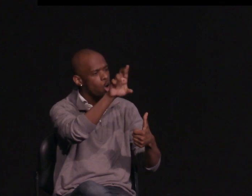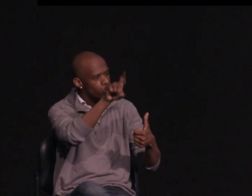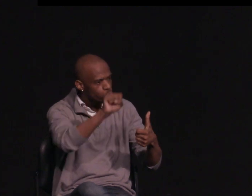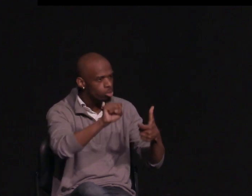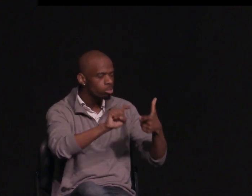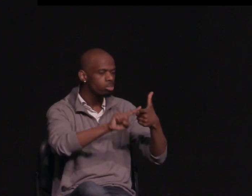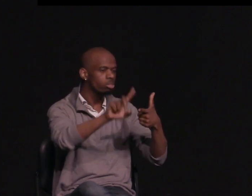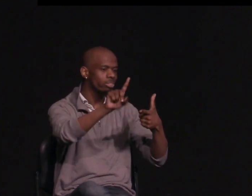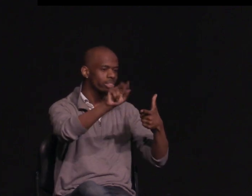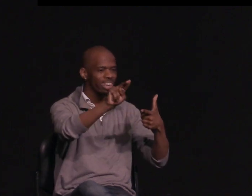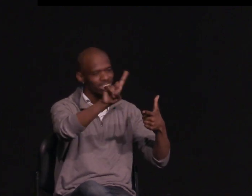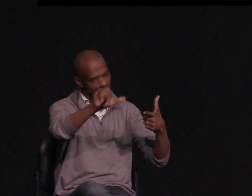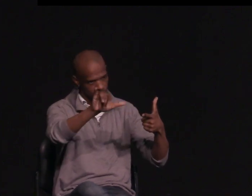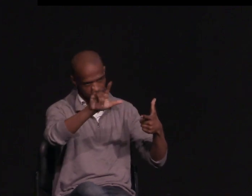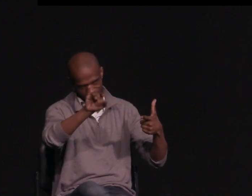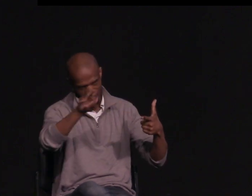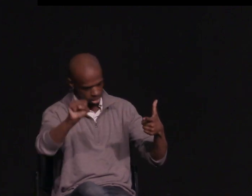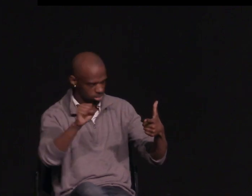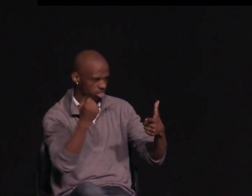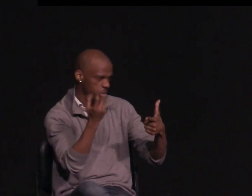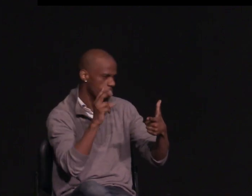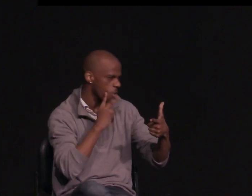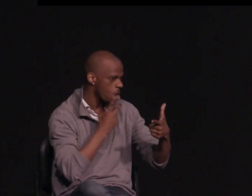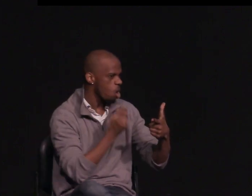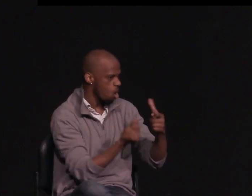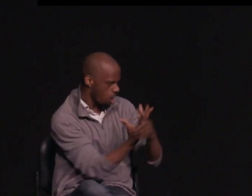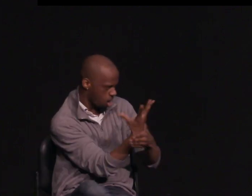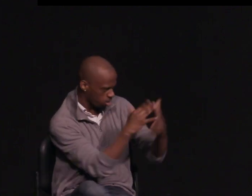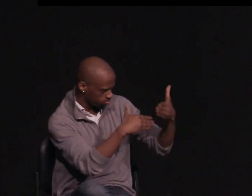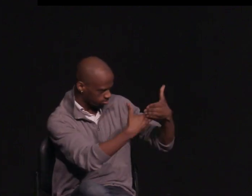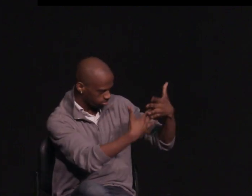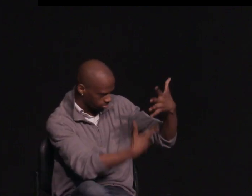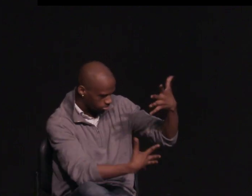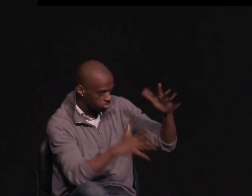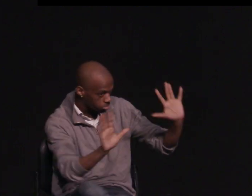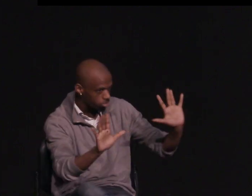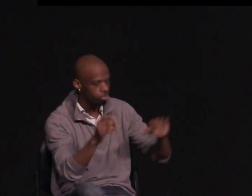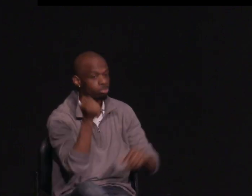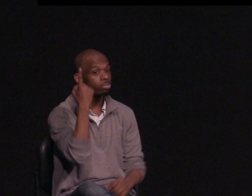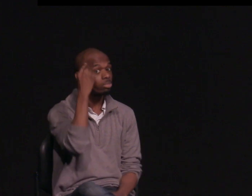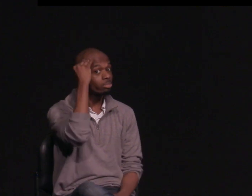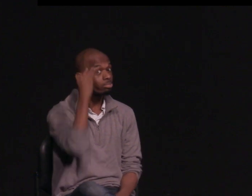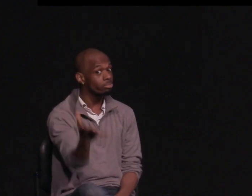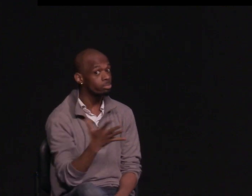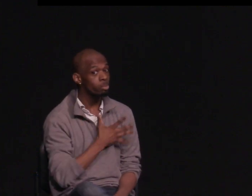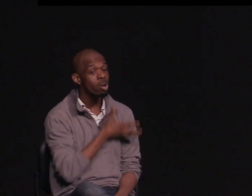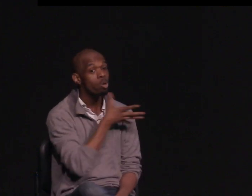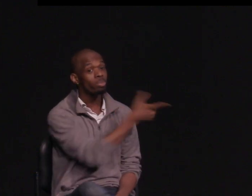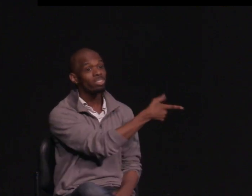Listen, my grandmother would work magic in the kitchen. You knew she was cooking whenever you entered her house,